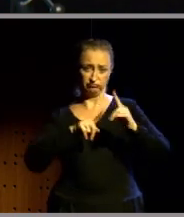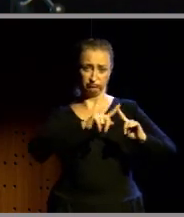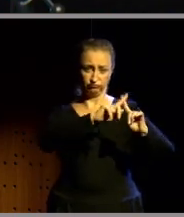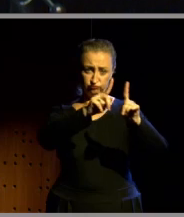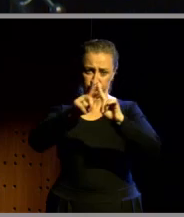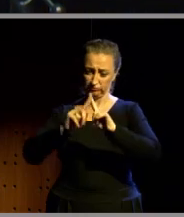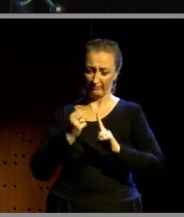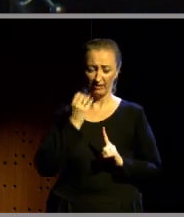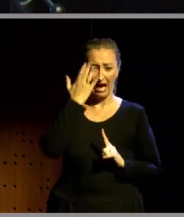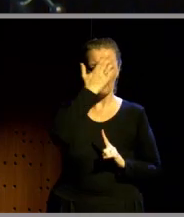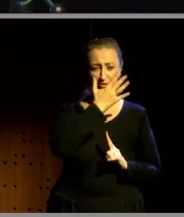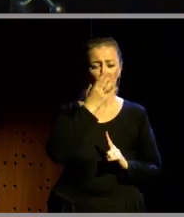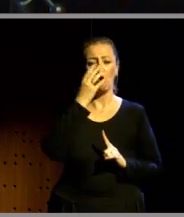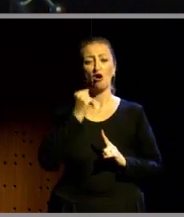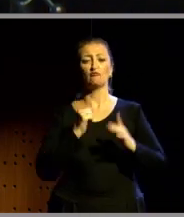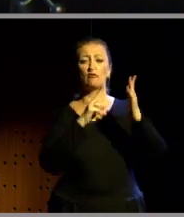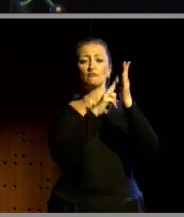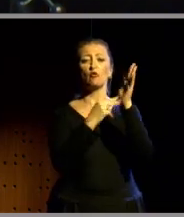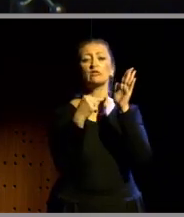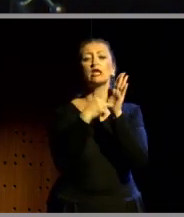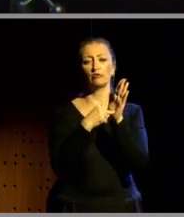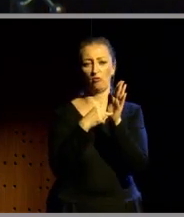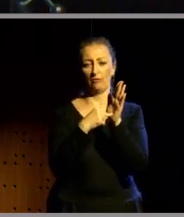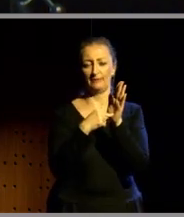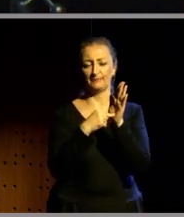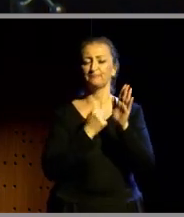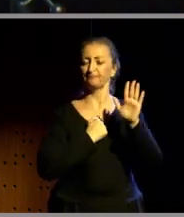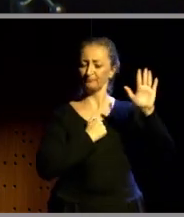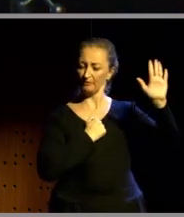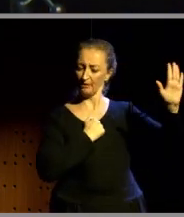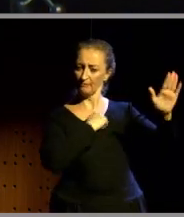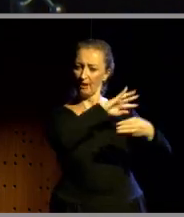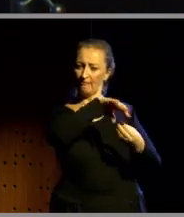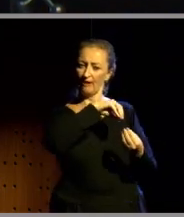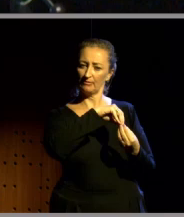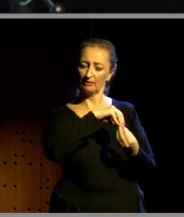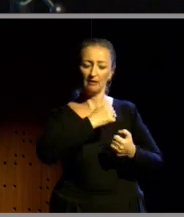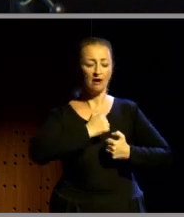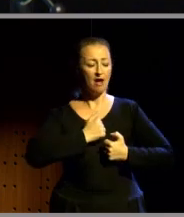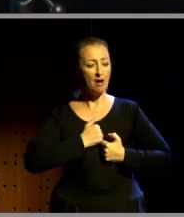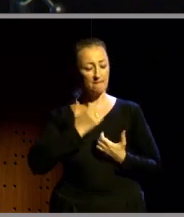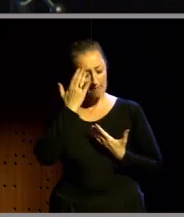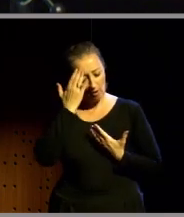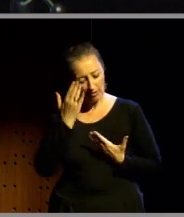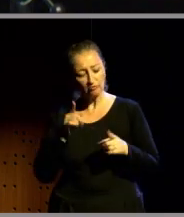from the 'Top End'regions of Australia. And I have the great honour of being the Executive Director,